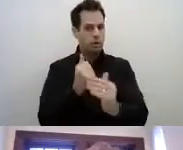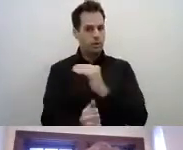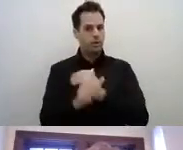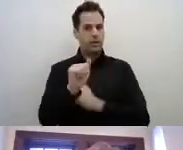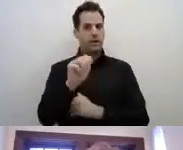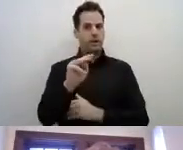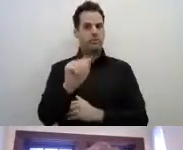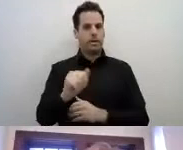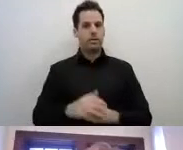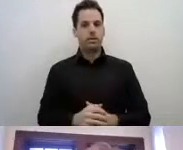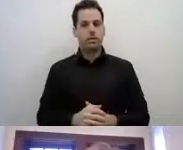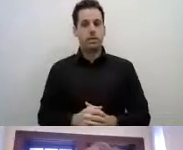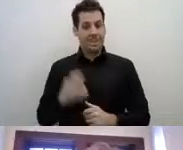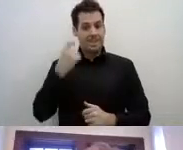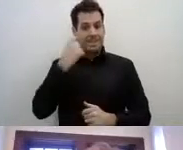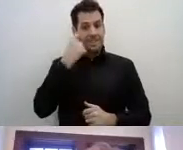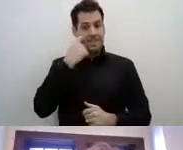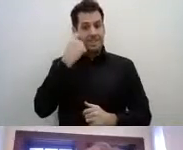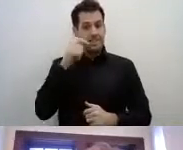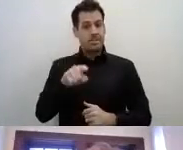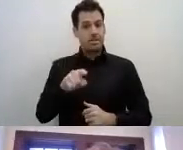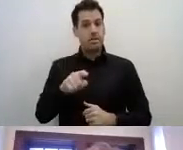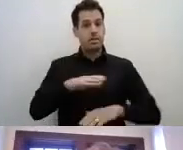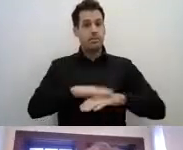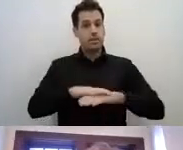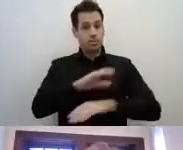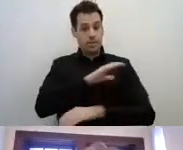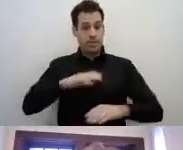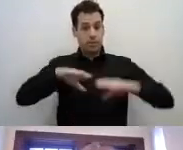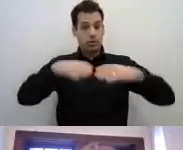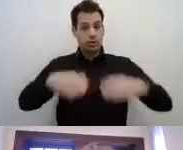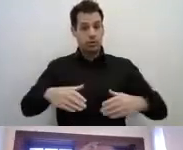most recently the accessibility advisory council completed its five-year review of the